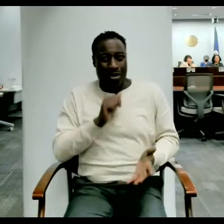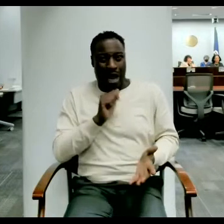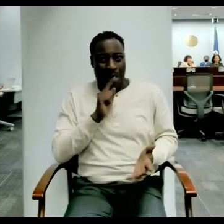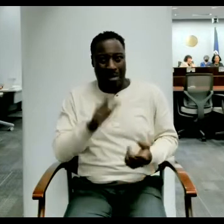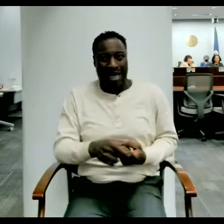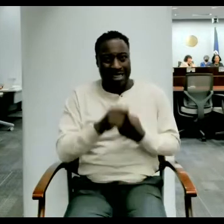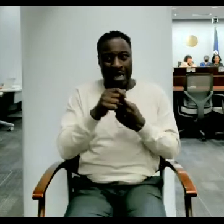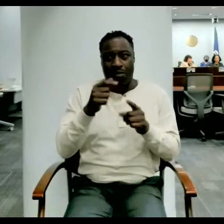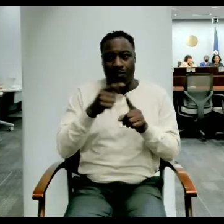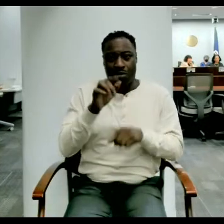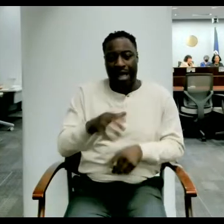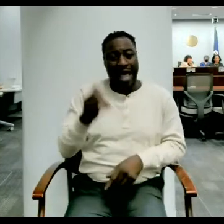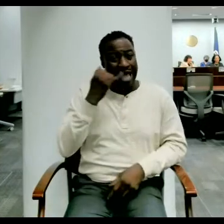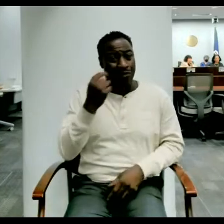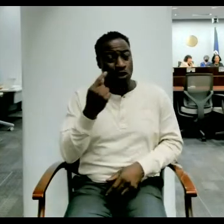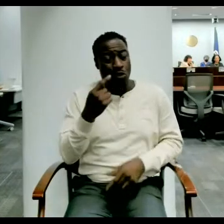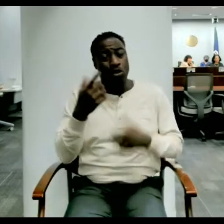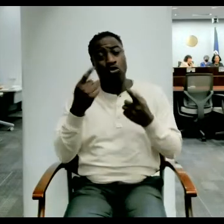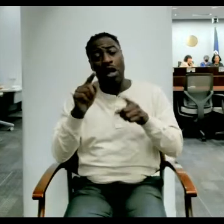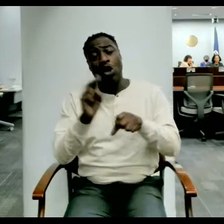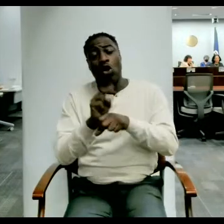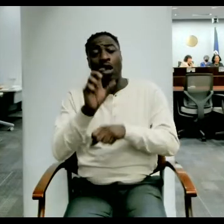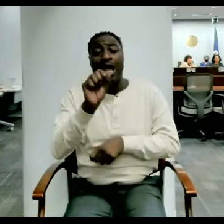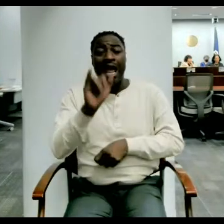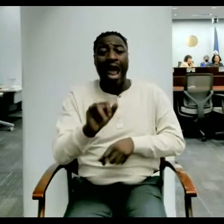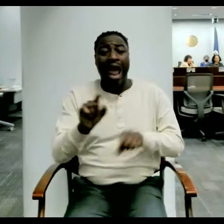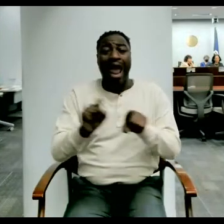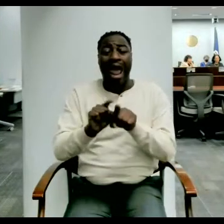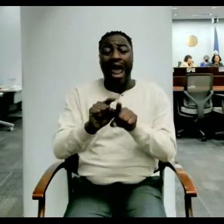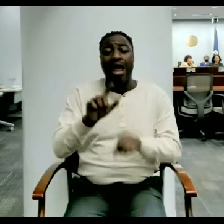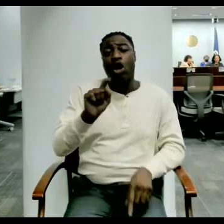AI to um, as a tool in the workplace,